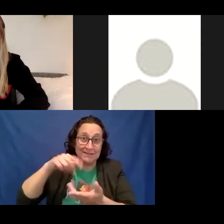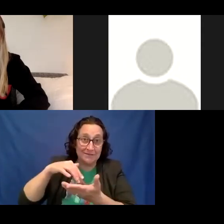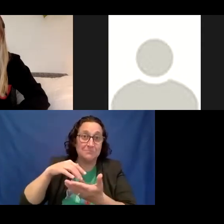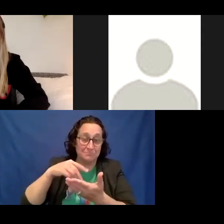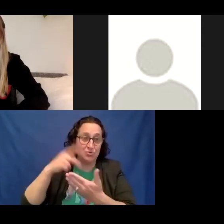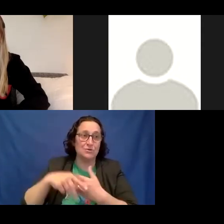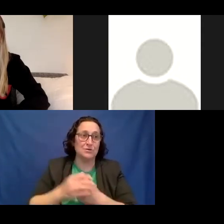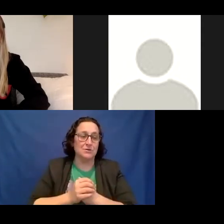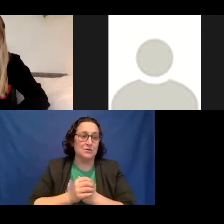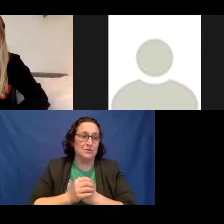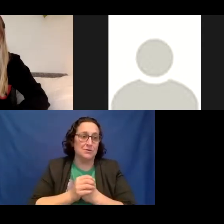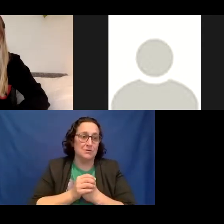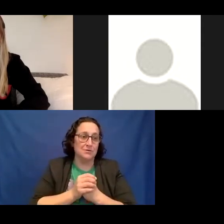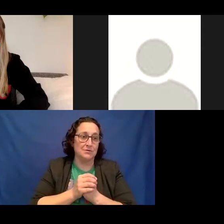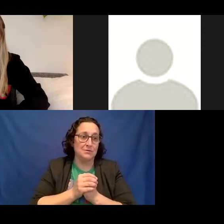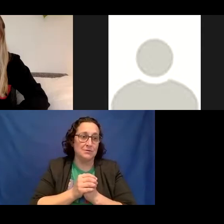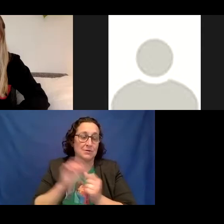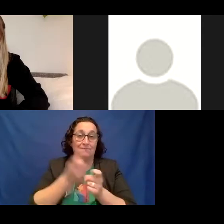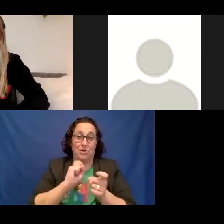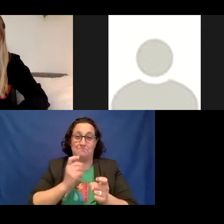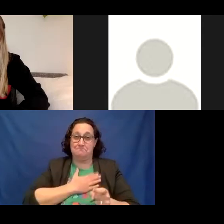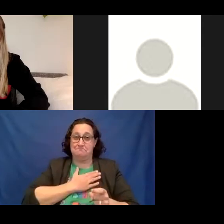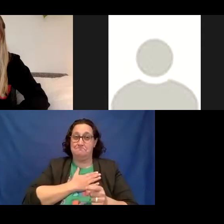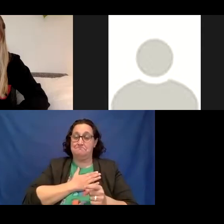We have an opportunity to have Deaf professors leading that program,